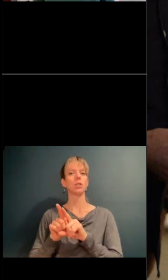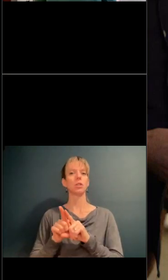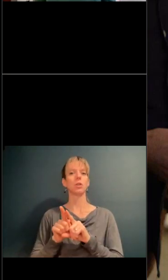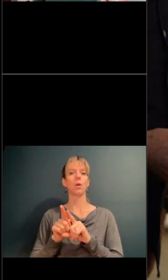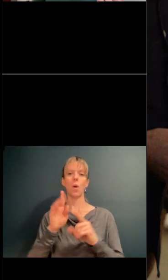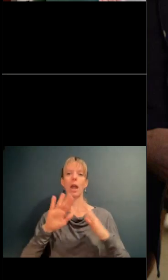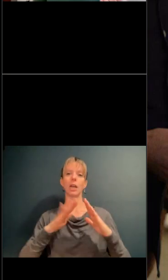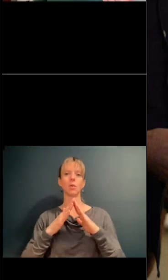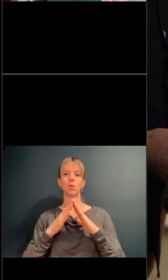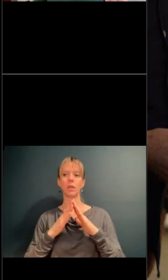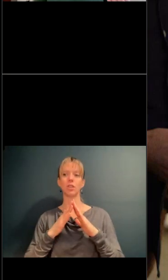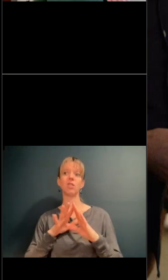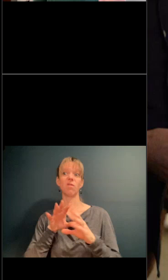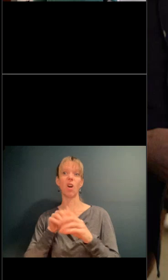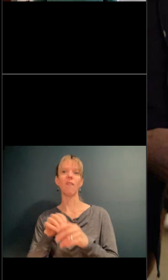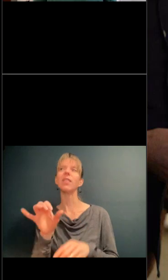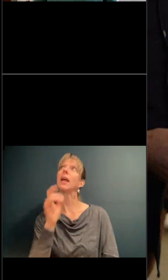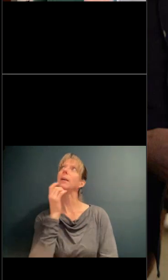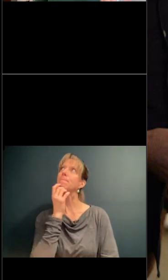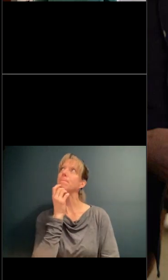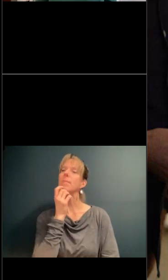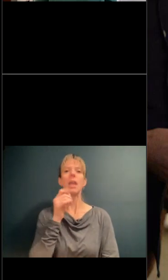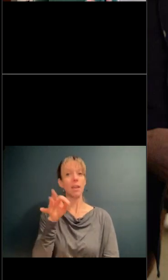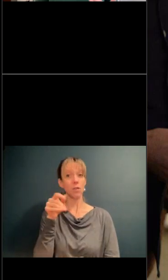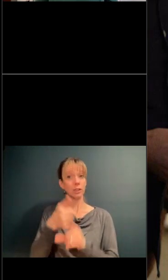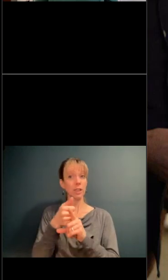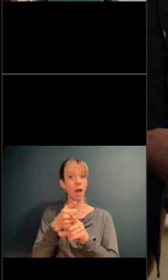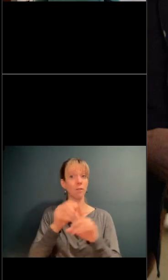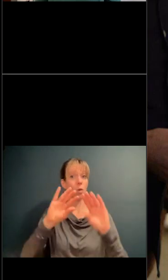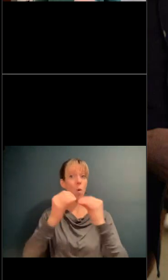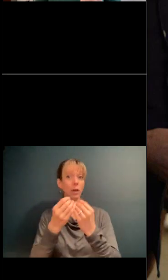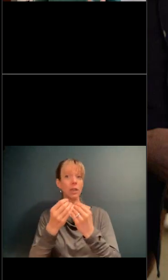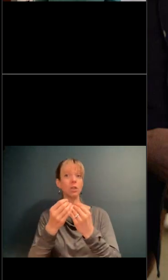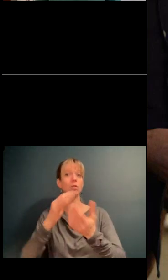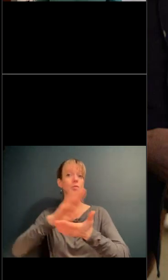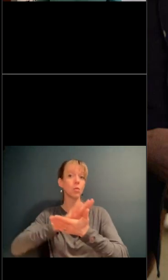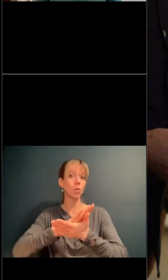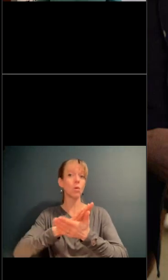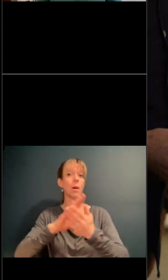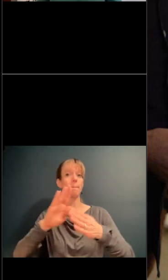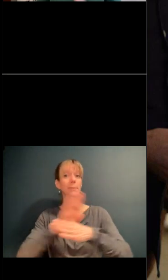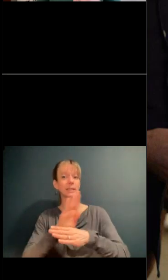If you are an organization, school, business who has an advisory council,